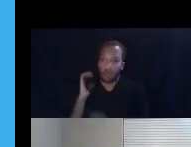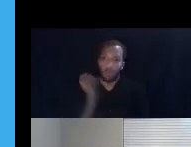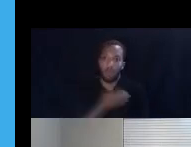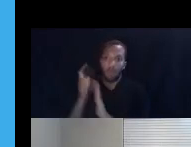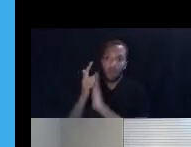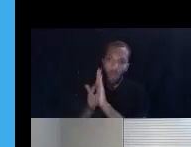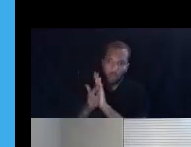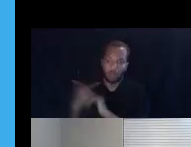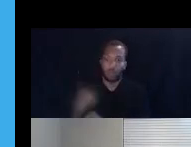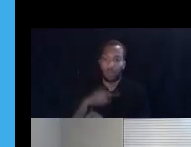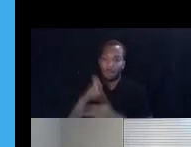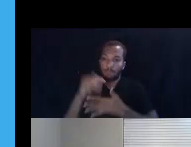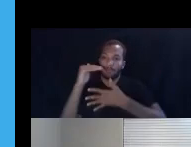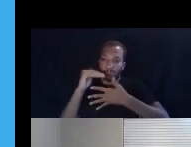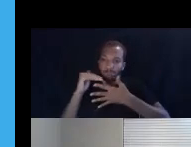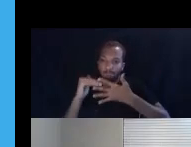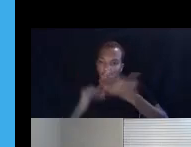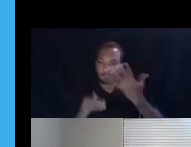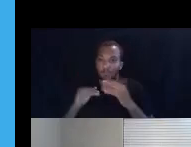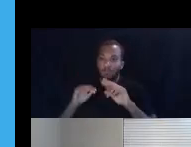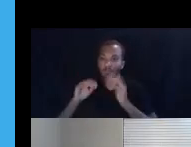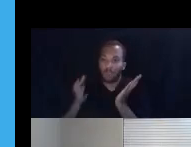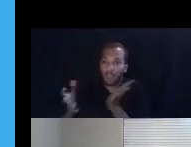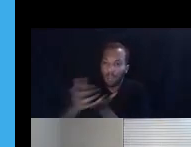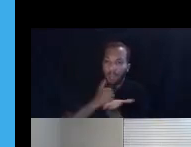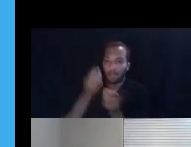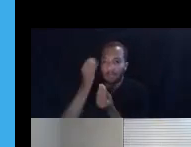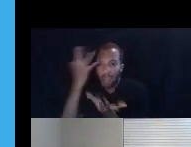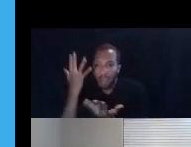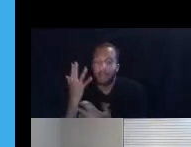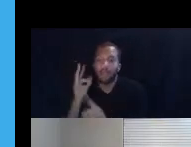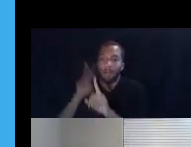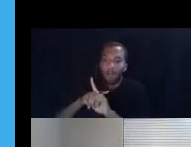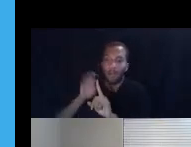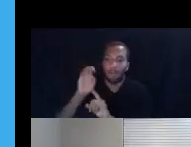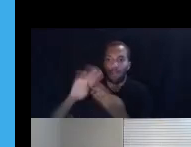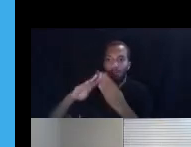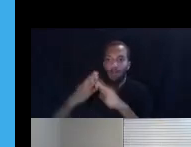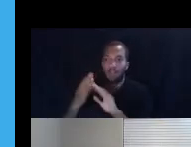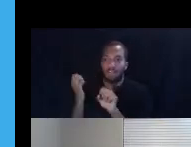to go through that CHNA and CHIP process every five years. But we do it every three years